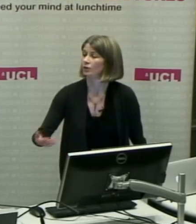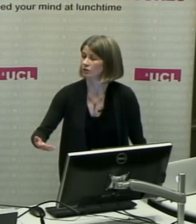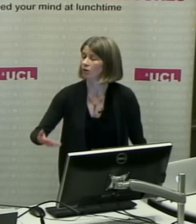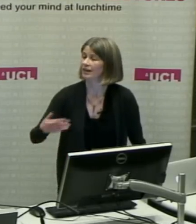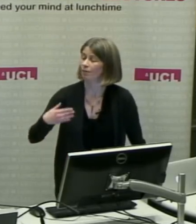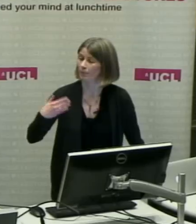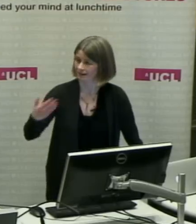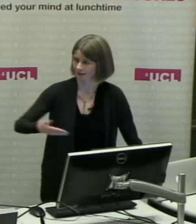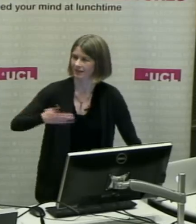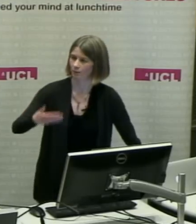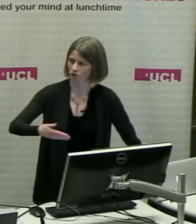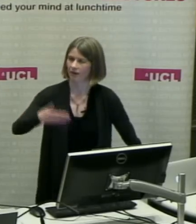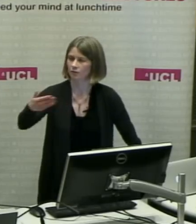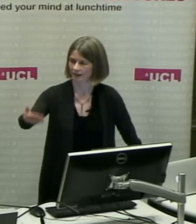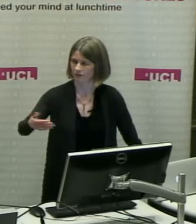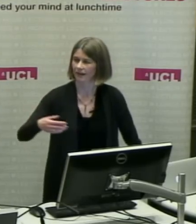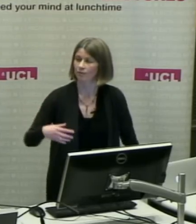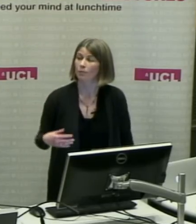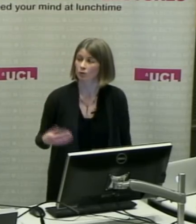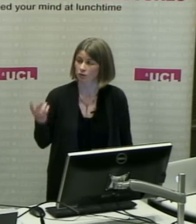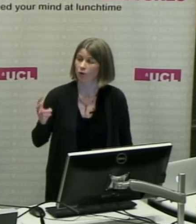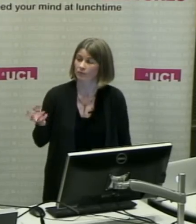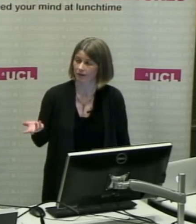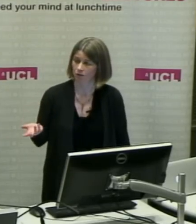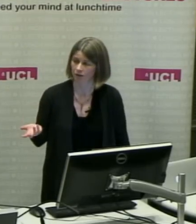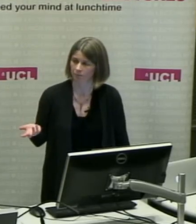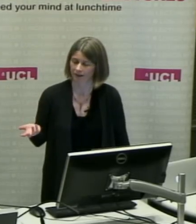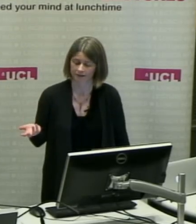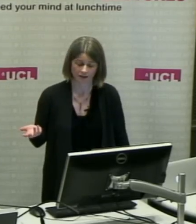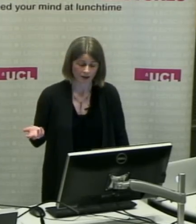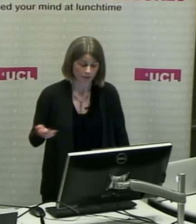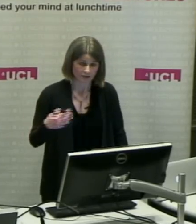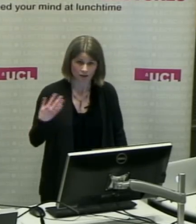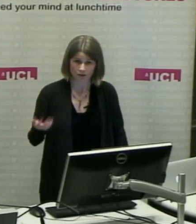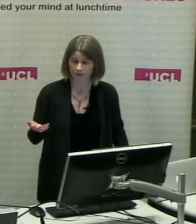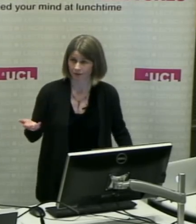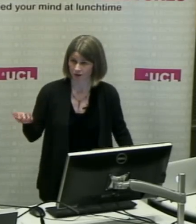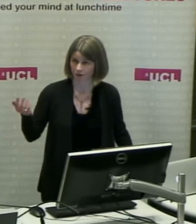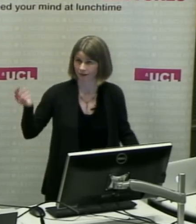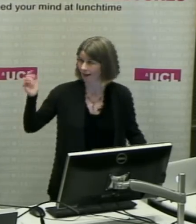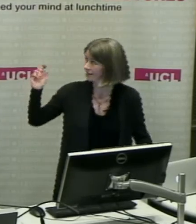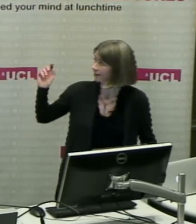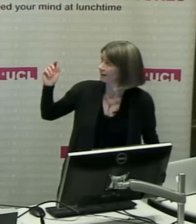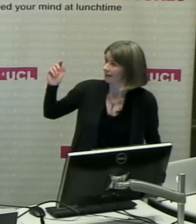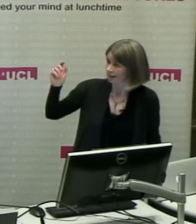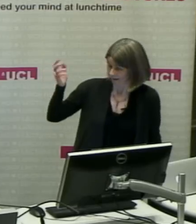and how best to help the person get the most from that cochlear implant. But there's a lot of evidence